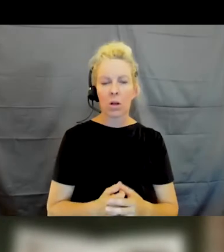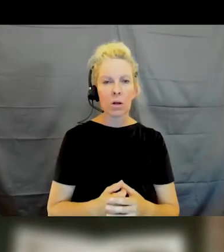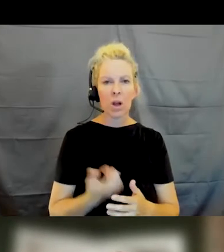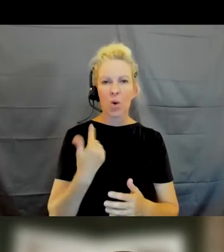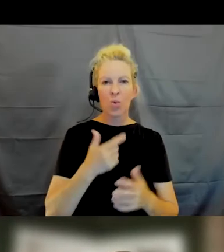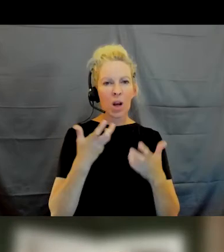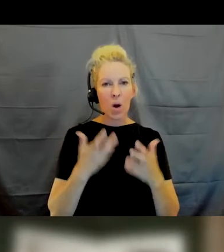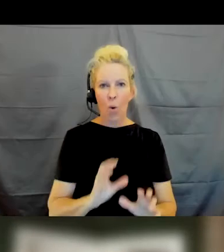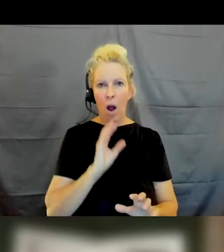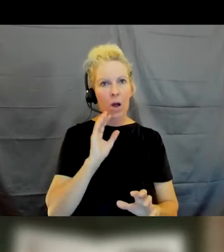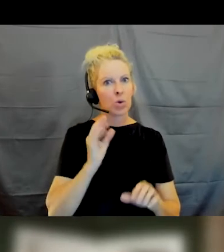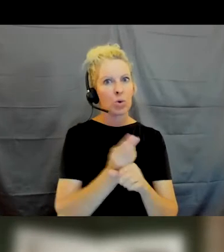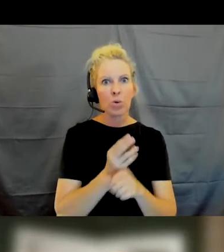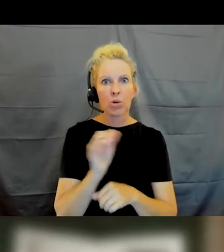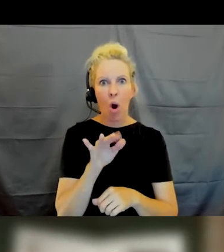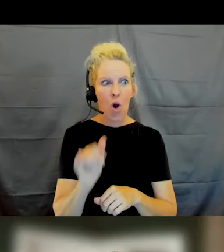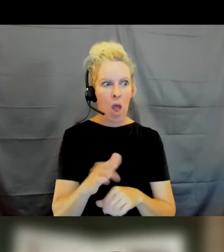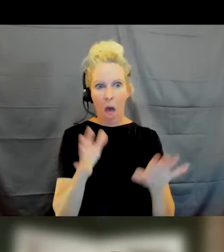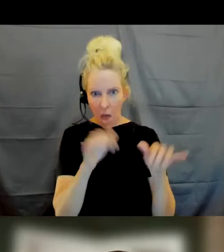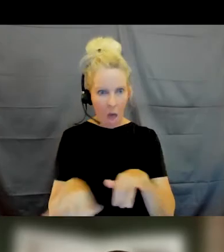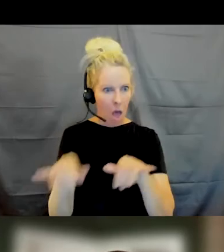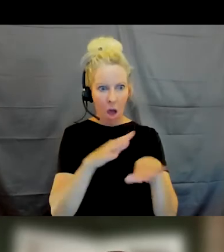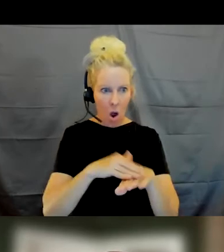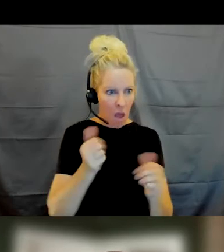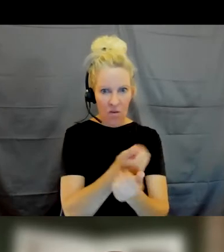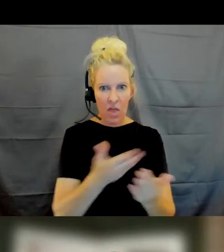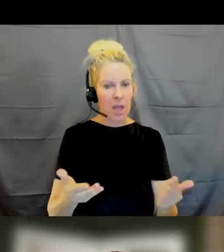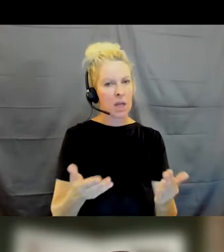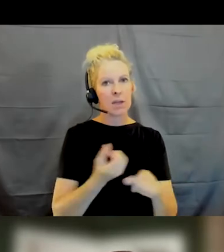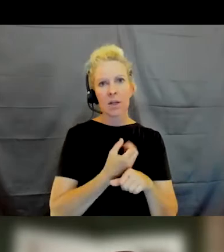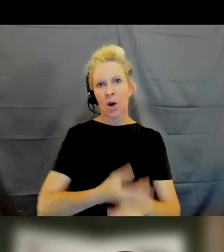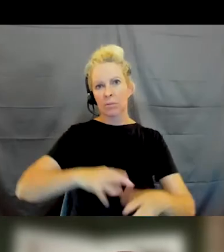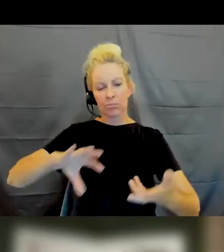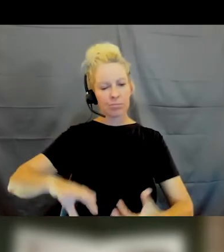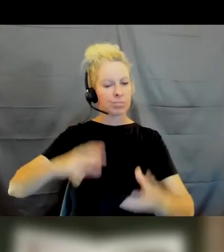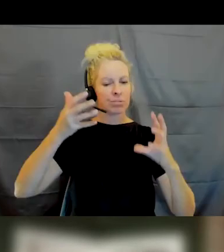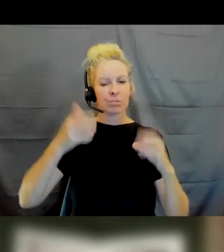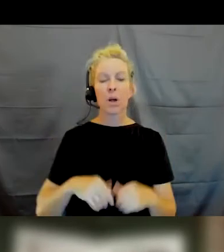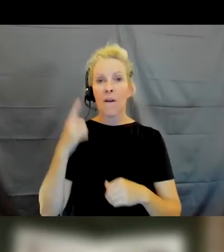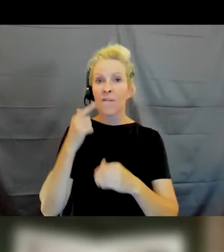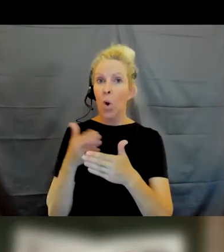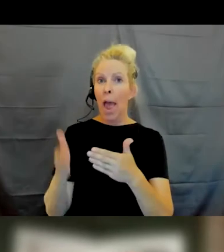on everything. It makes very bad things happen. Both for the end user, but also for you